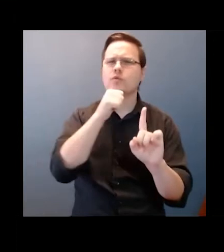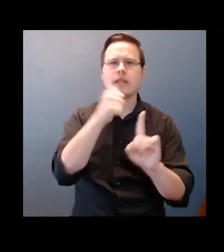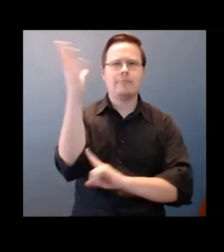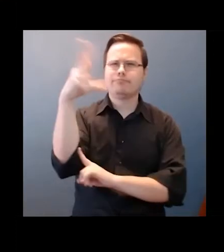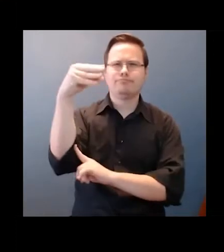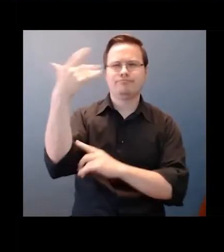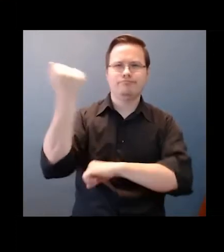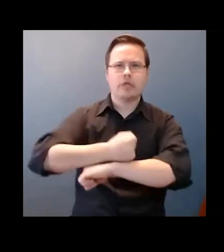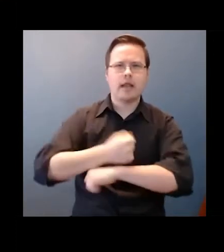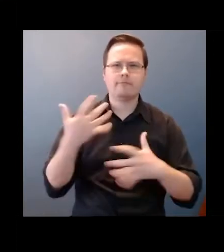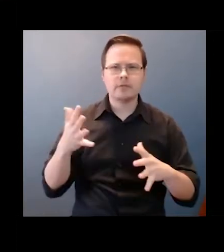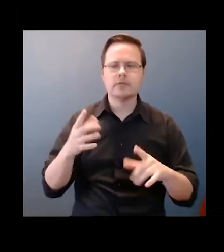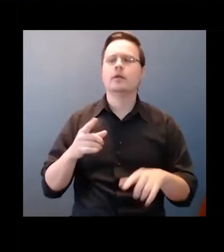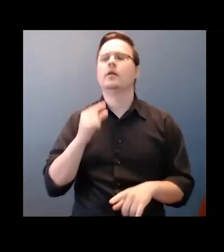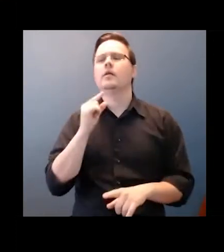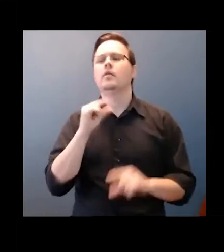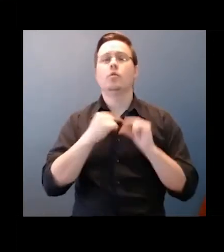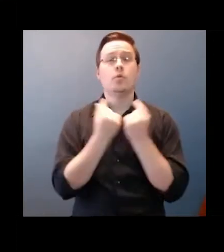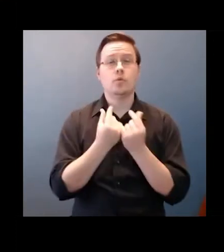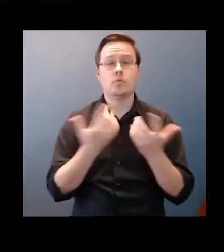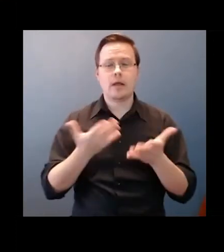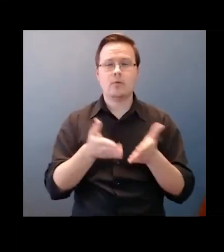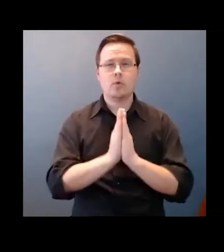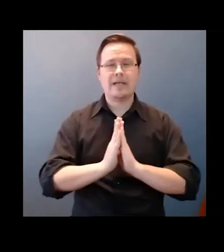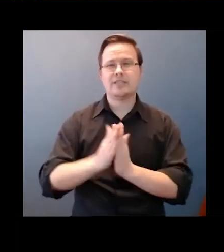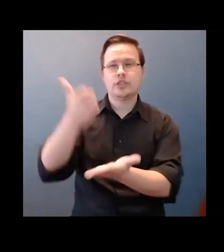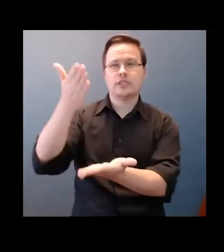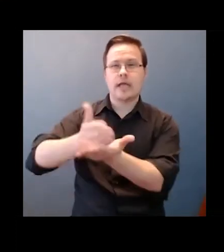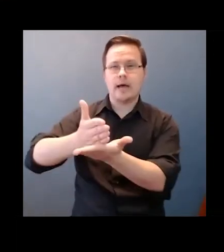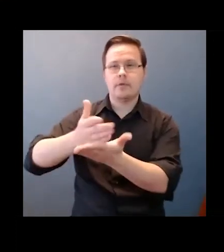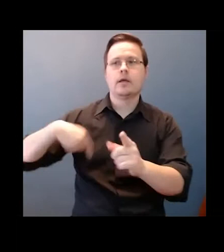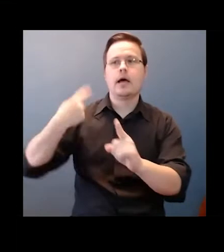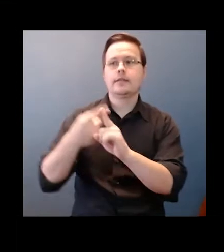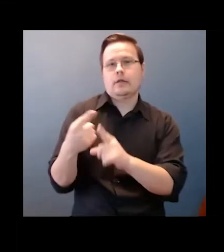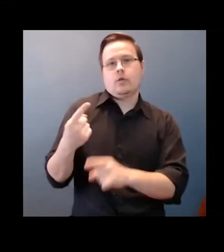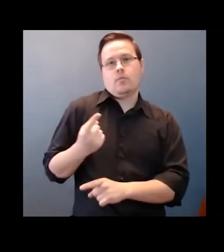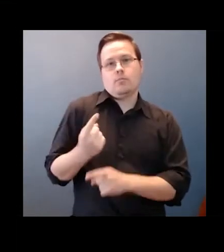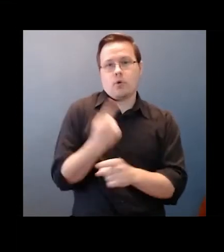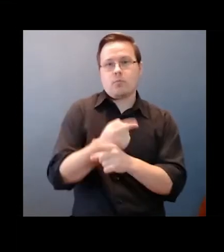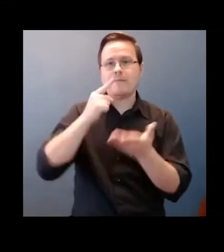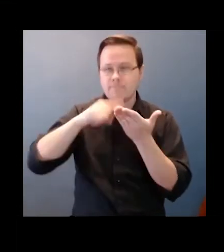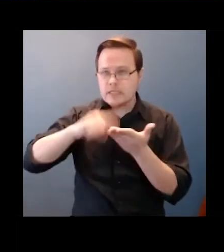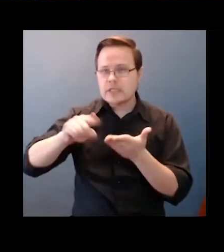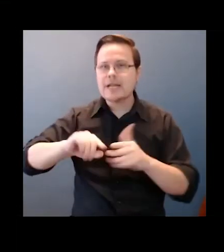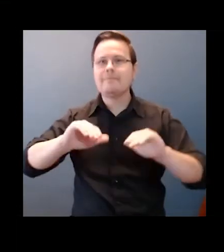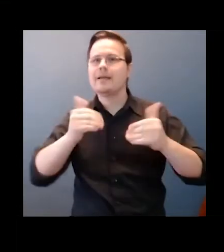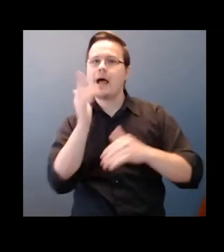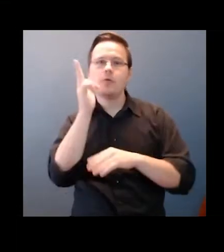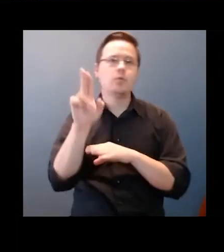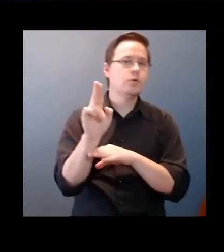The coalition ask for a moratorium until a proper investigation of how the street lights are used and the policies that govern them could be determined.